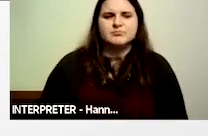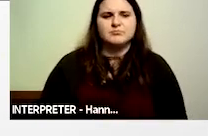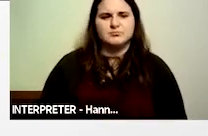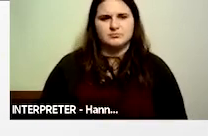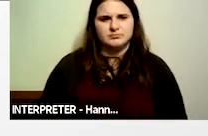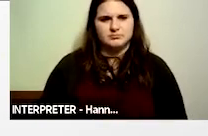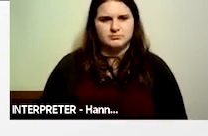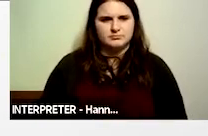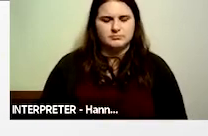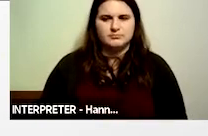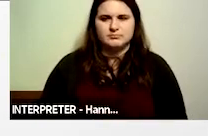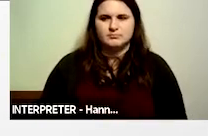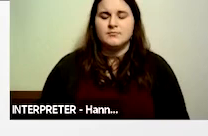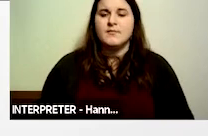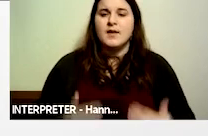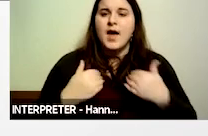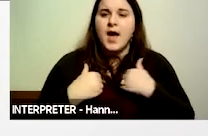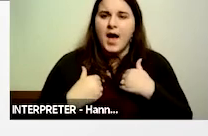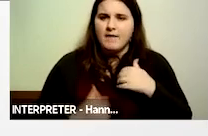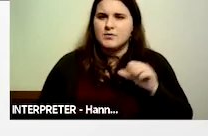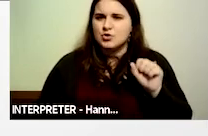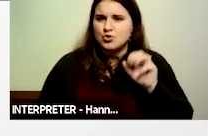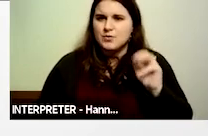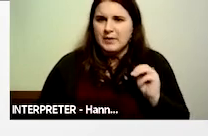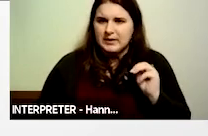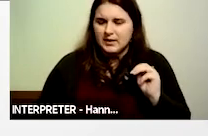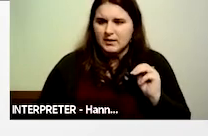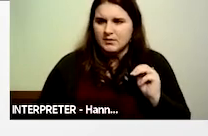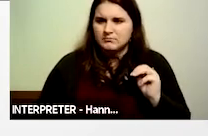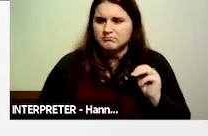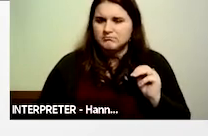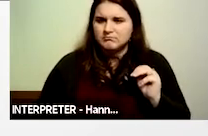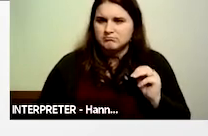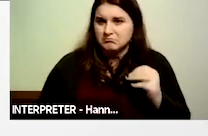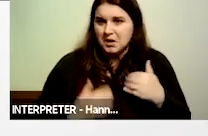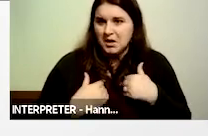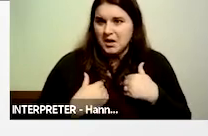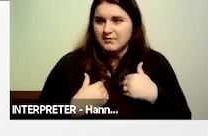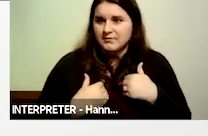media presence though I'd have to admit it is tending towards the not student group